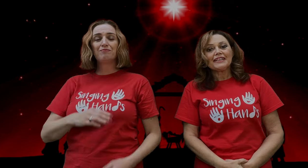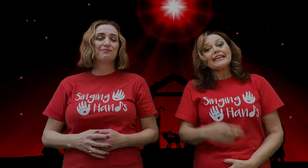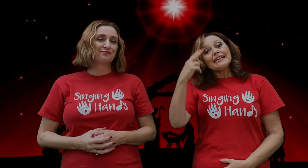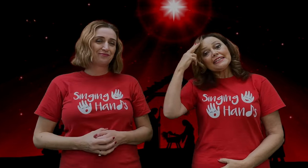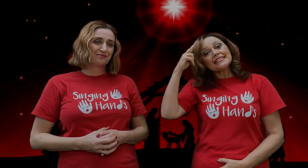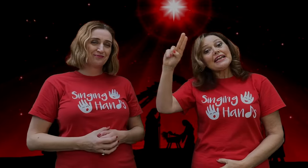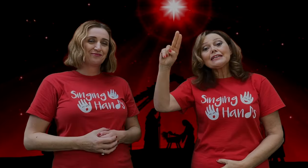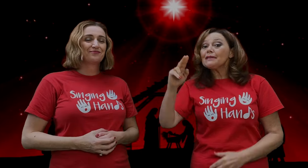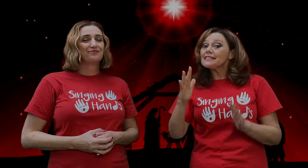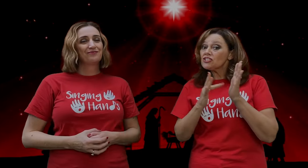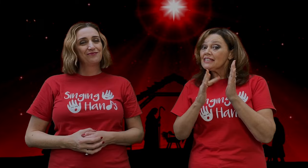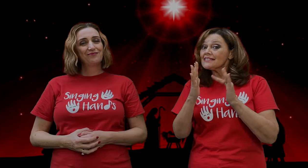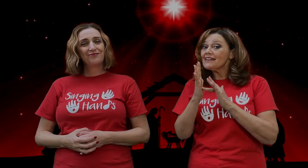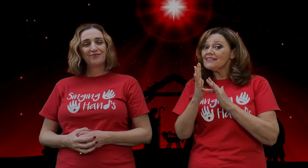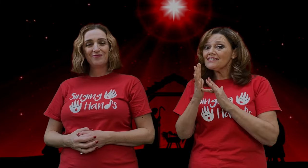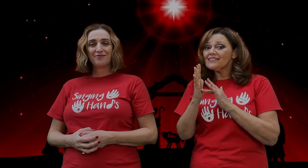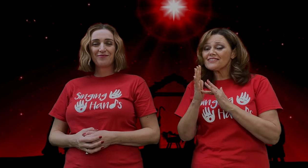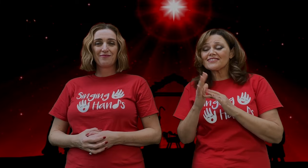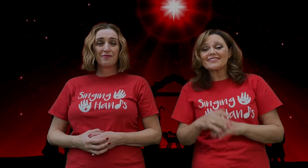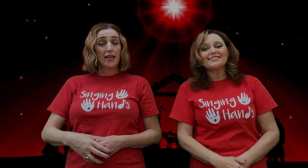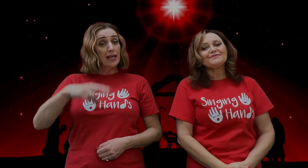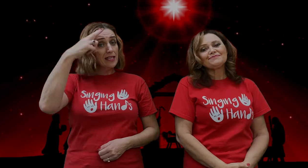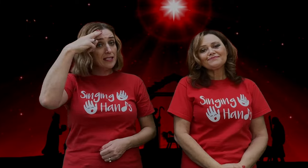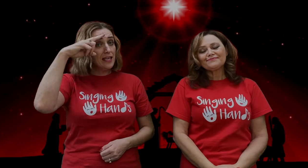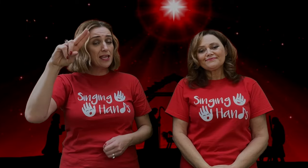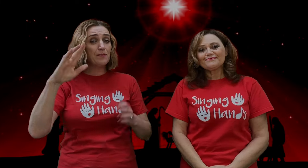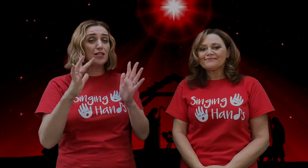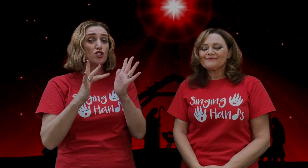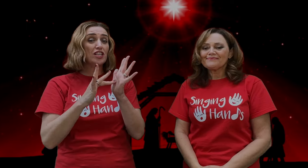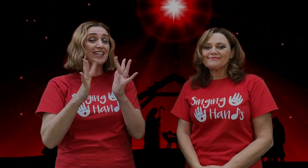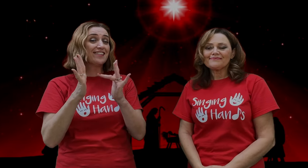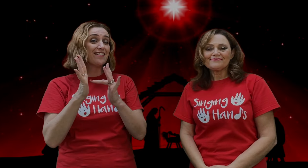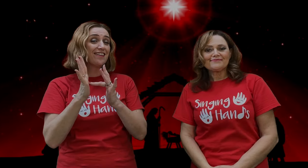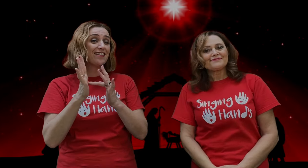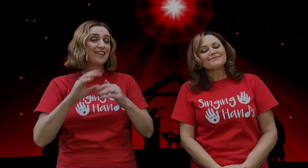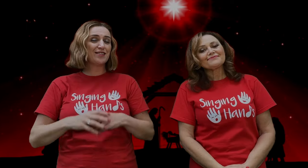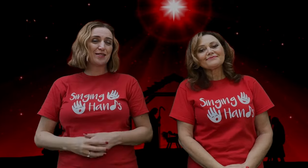His name is Jesus (his name is Jesus)